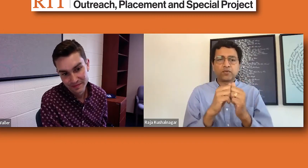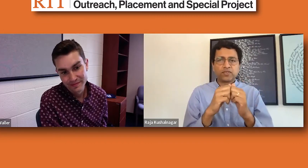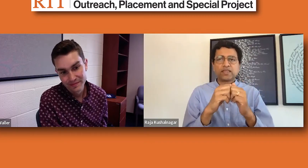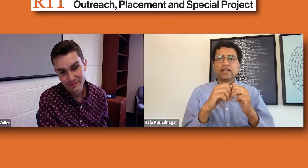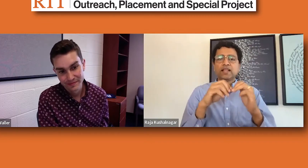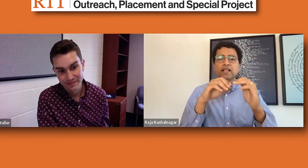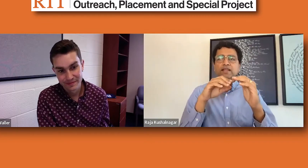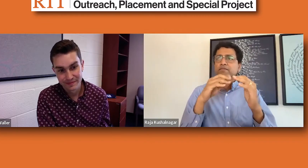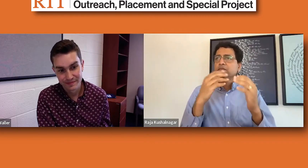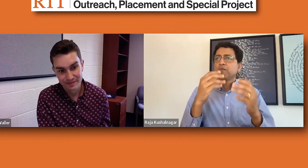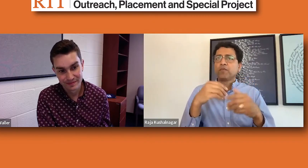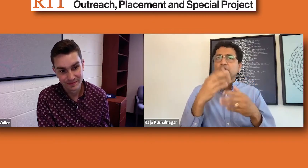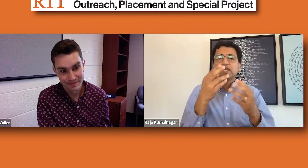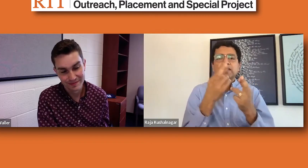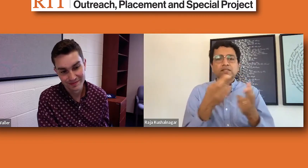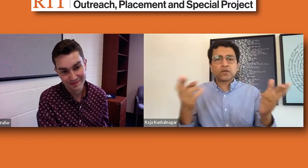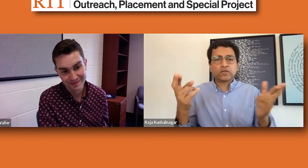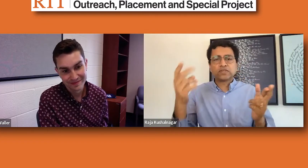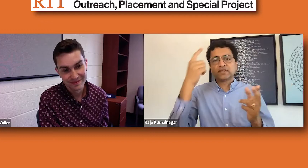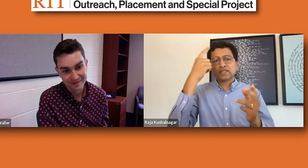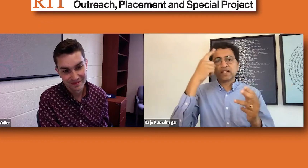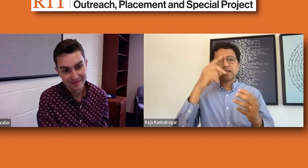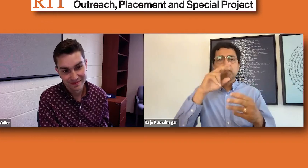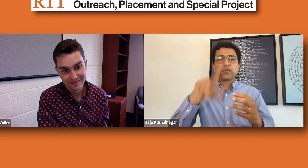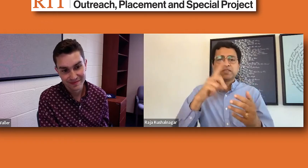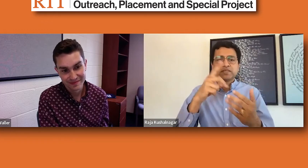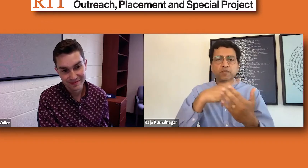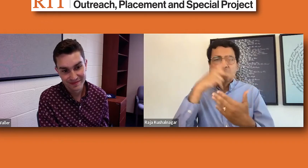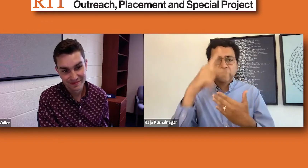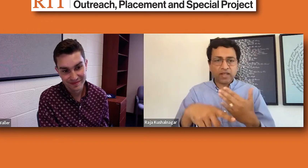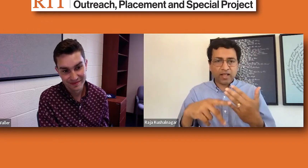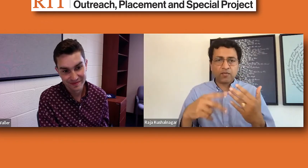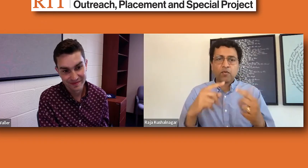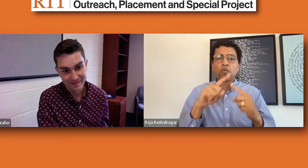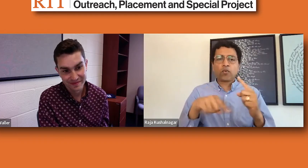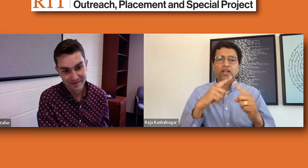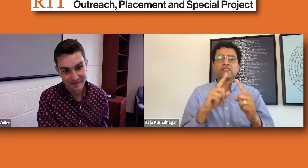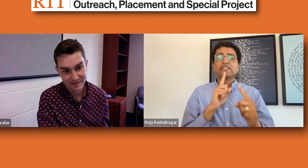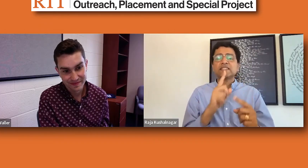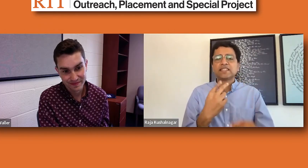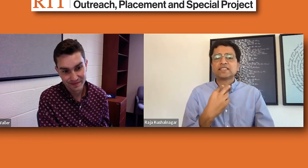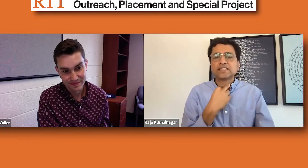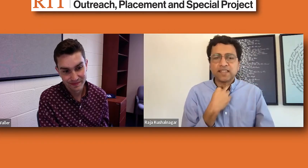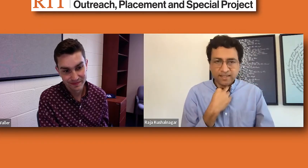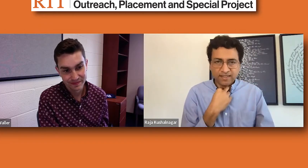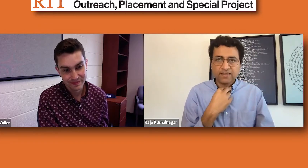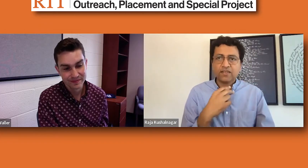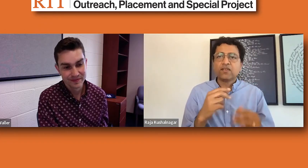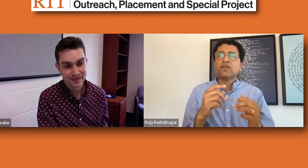I think the connections I was able to make in Washington and also at our city in the in the program,